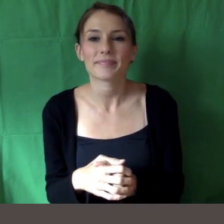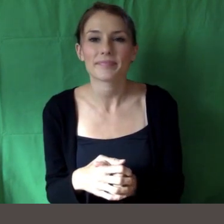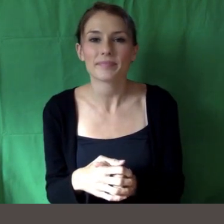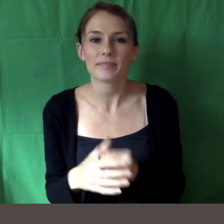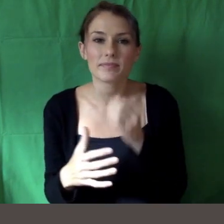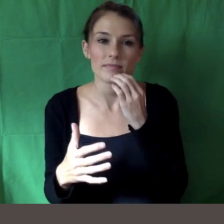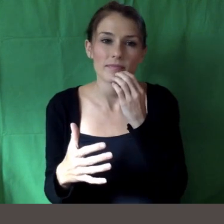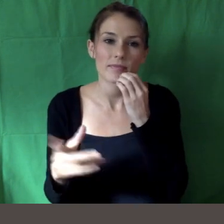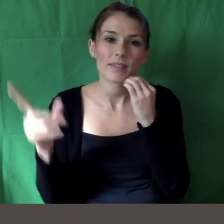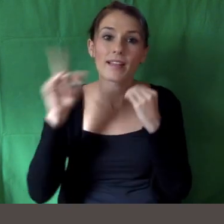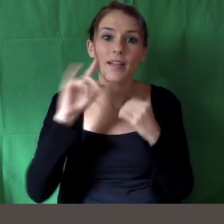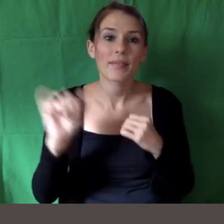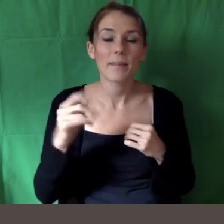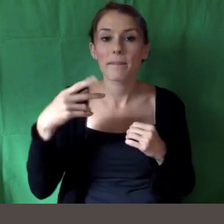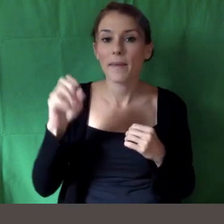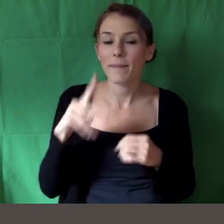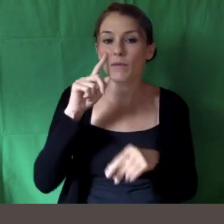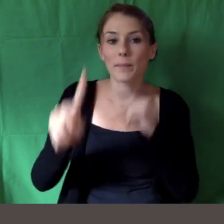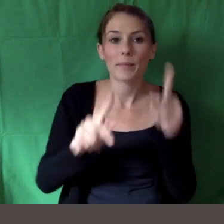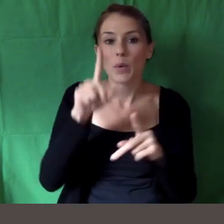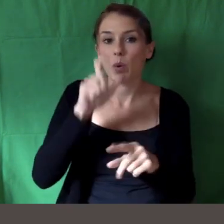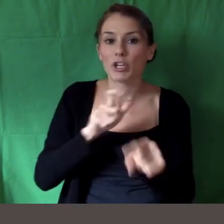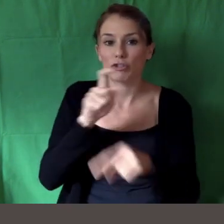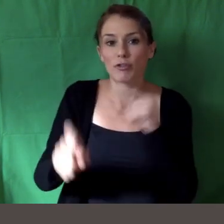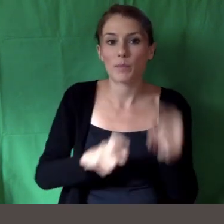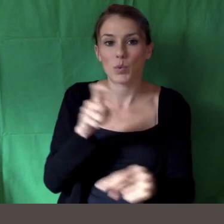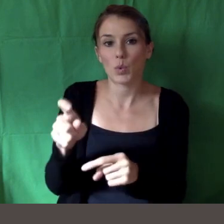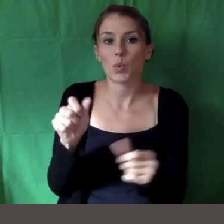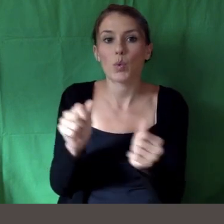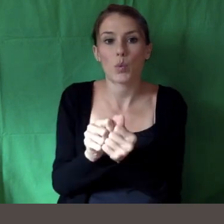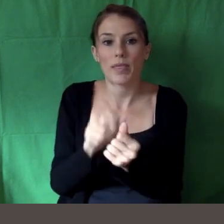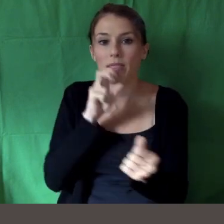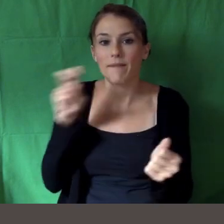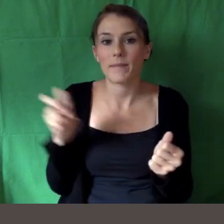So it sounds like PEPs are for people who contribute to the Python standard library.